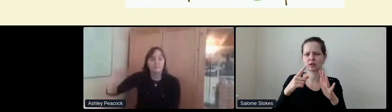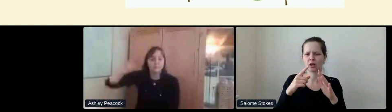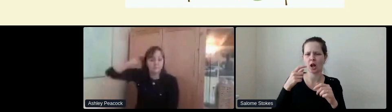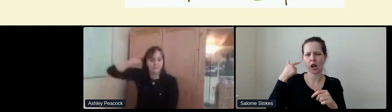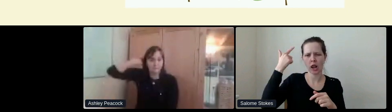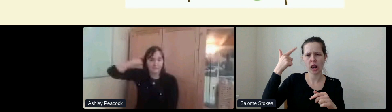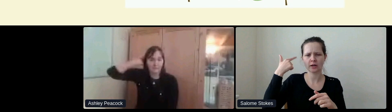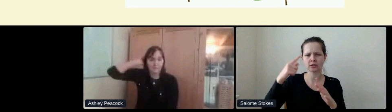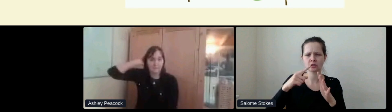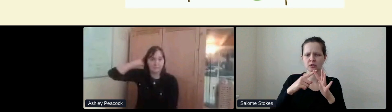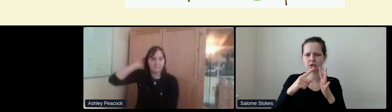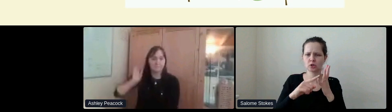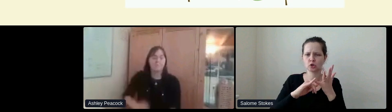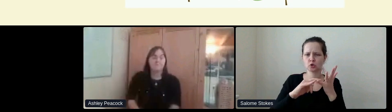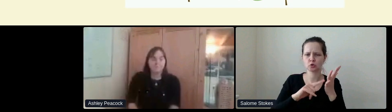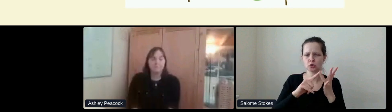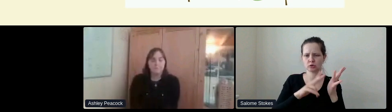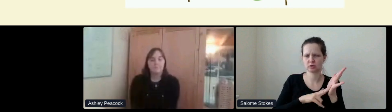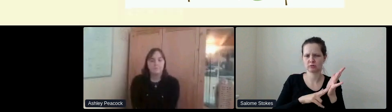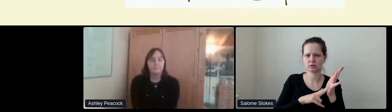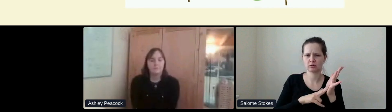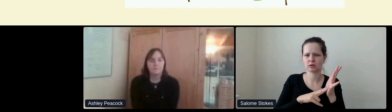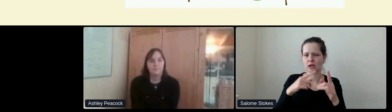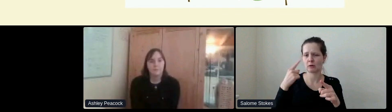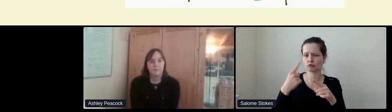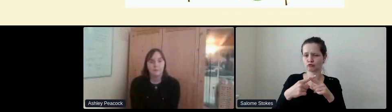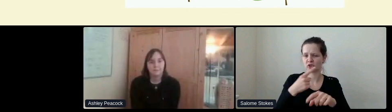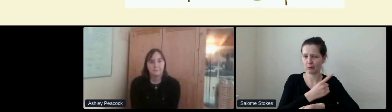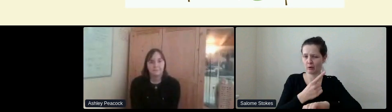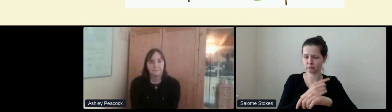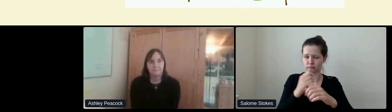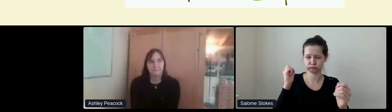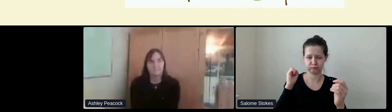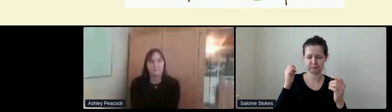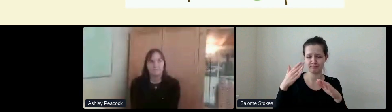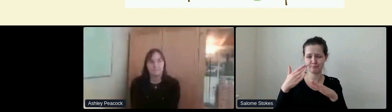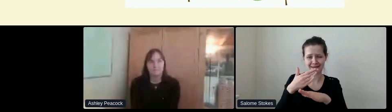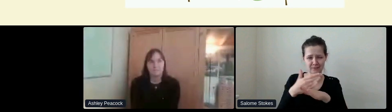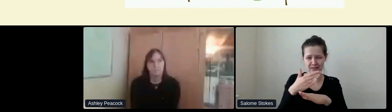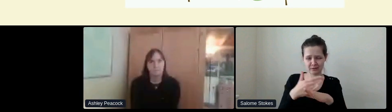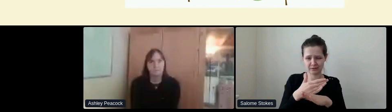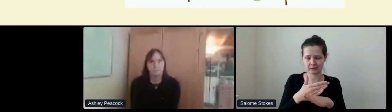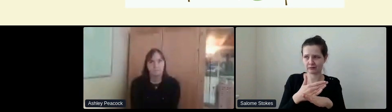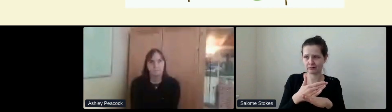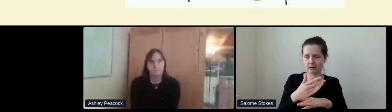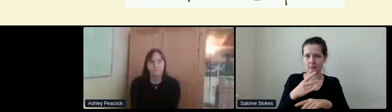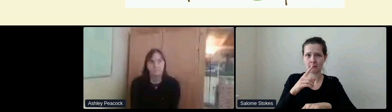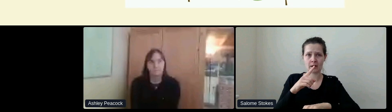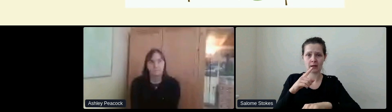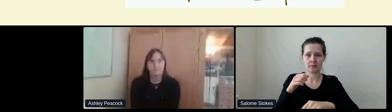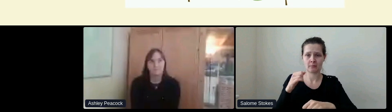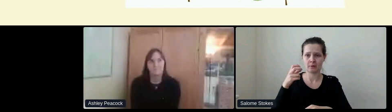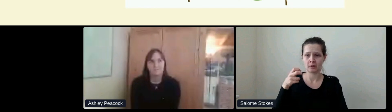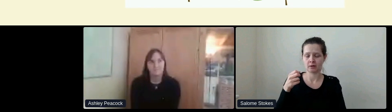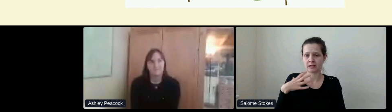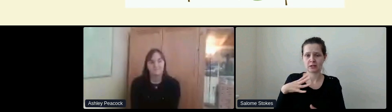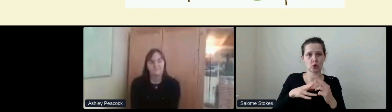London to Birmingham and my train was cancelled. Then the replacement train time changed and then